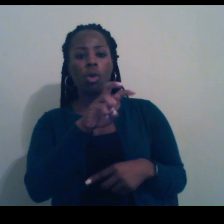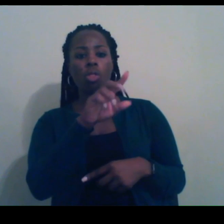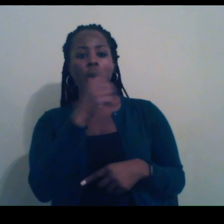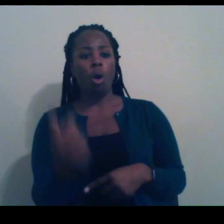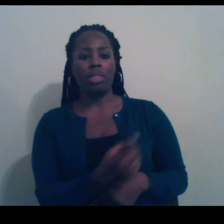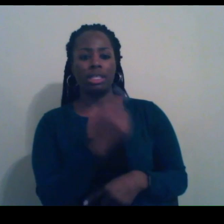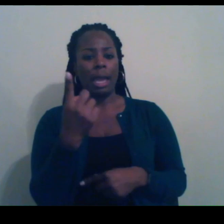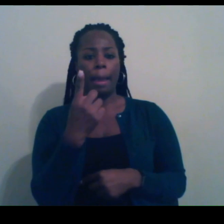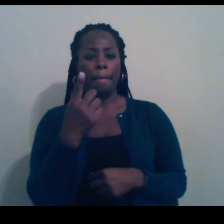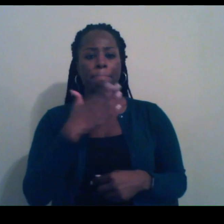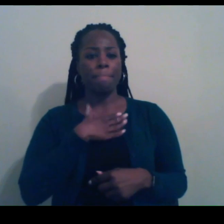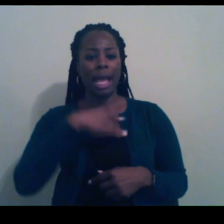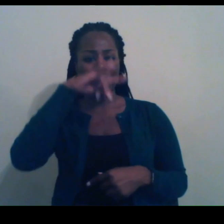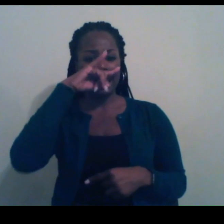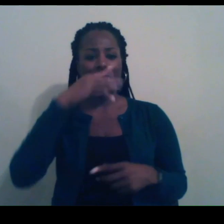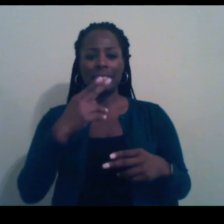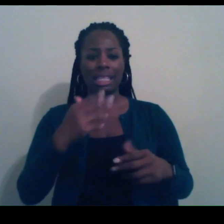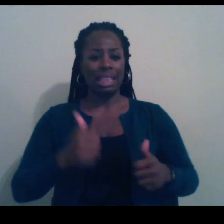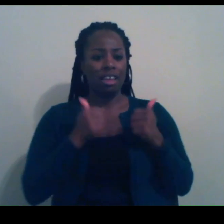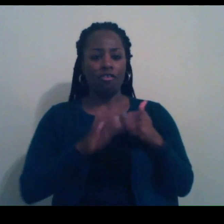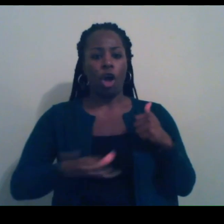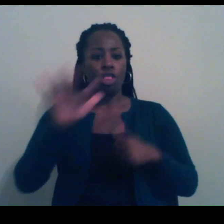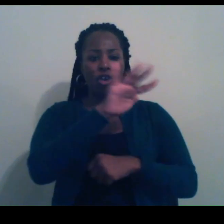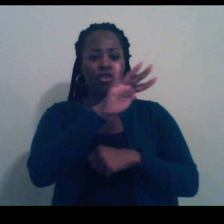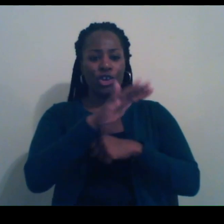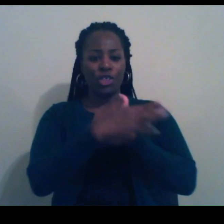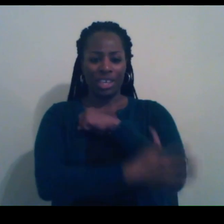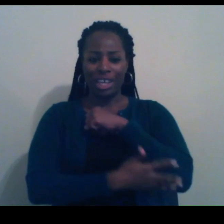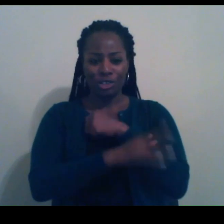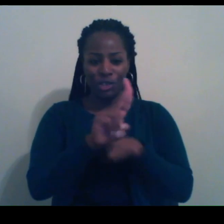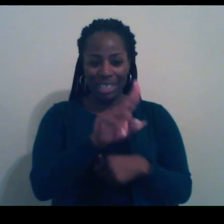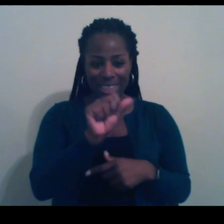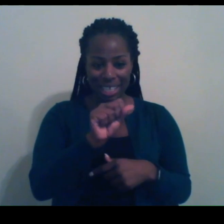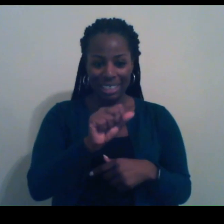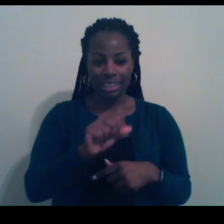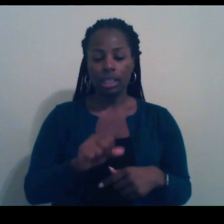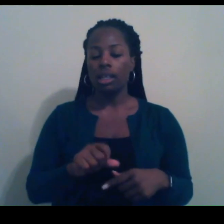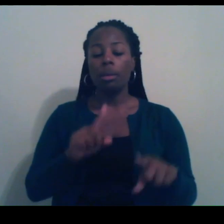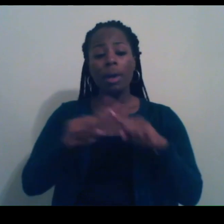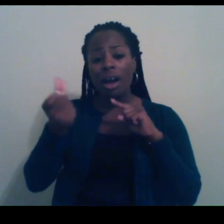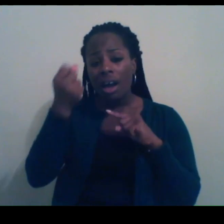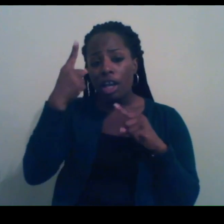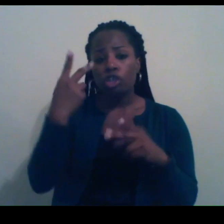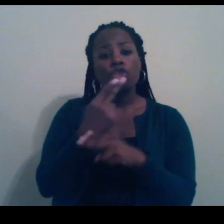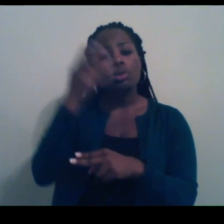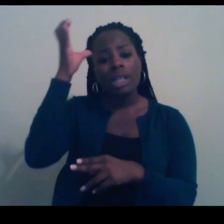time to use common sense good time to wash your hands and but this time of